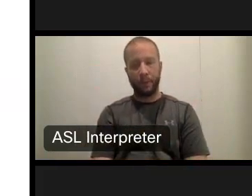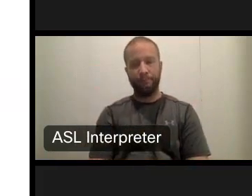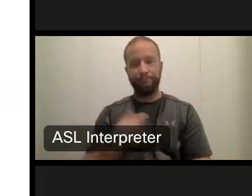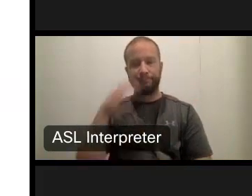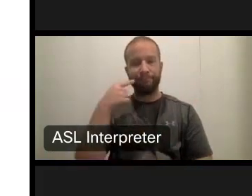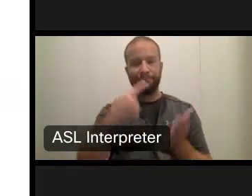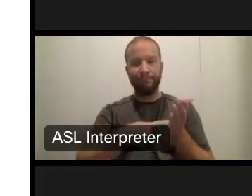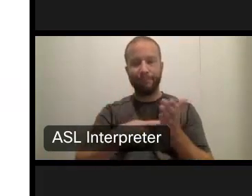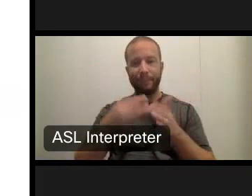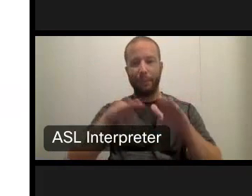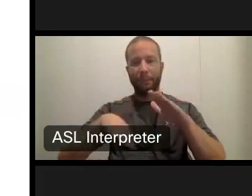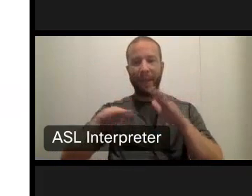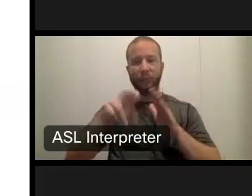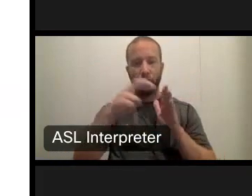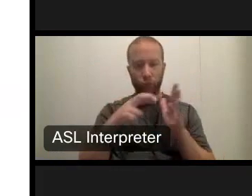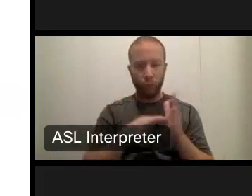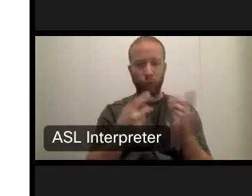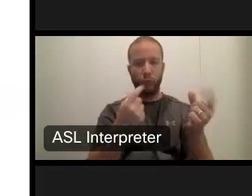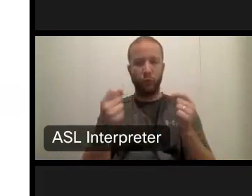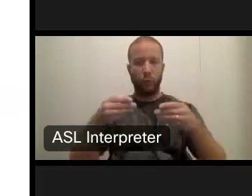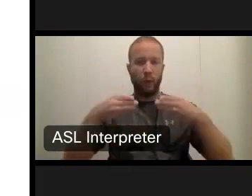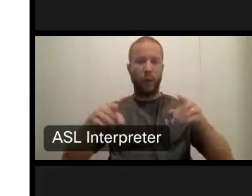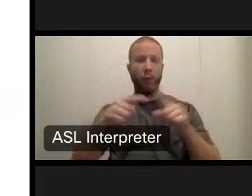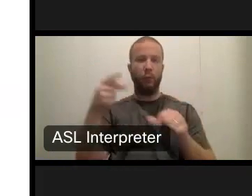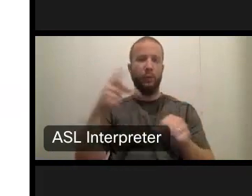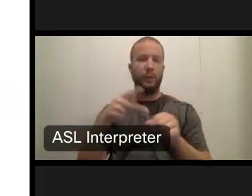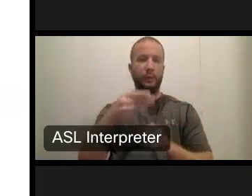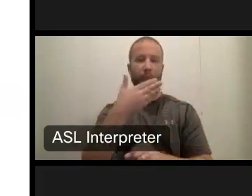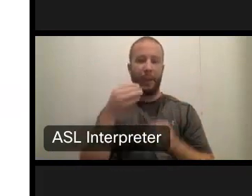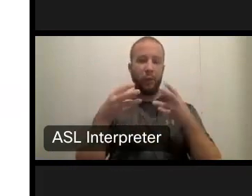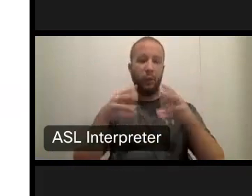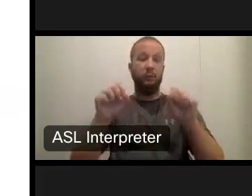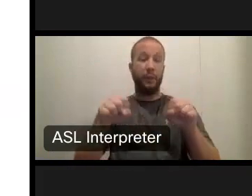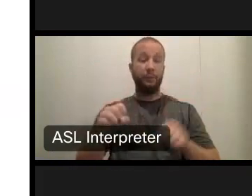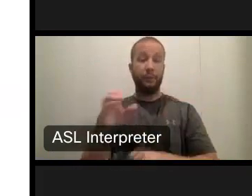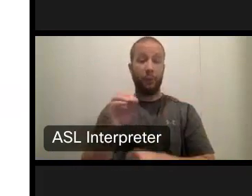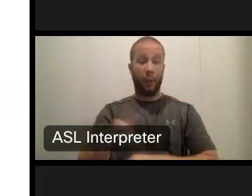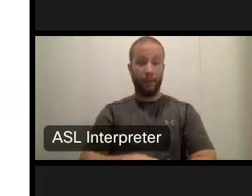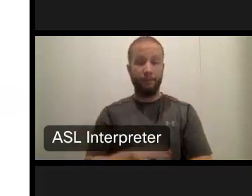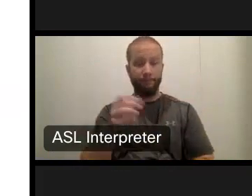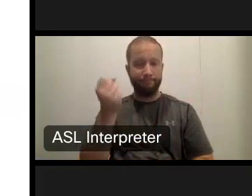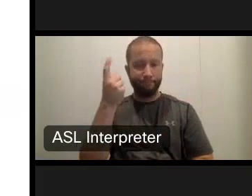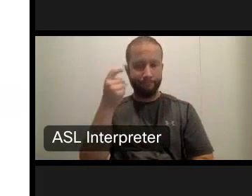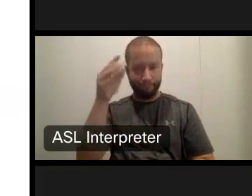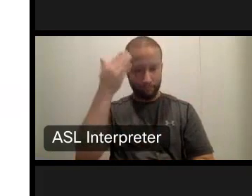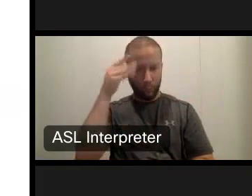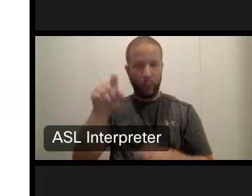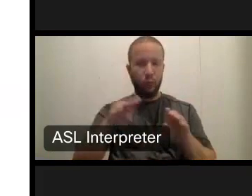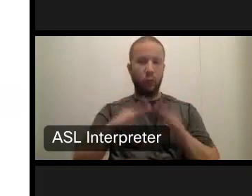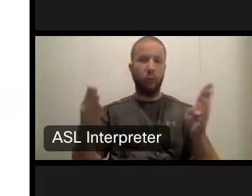you be able to participate in the best possible way please note this is an open meeting as is